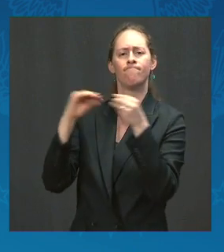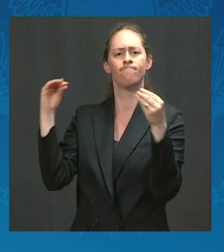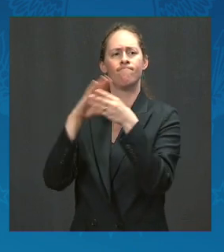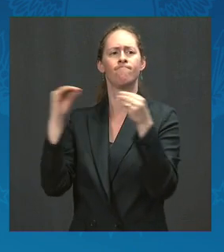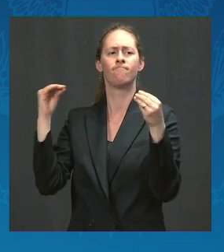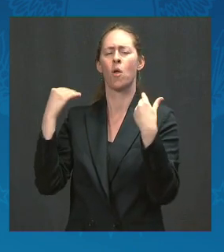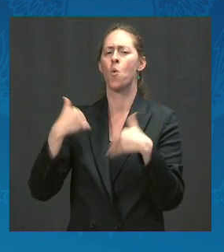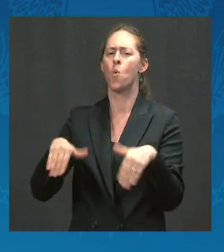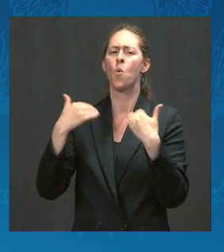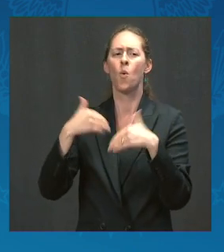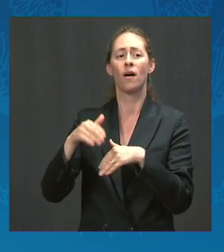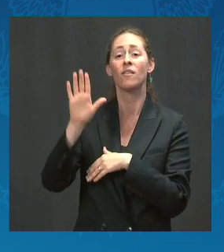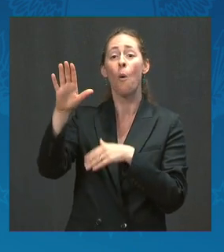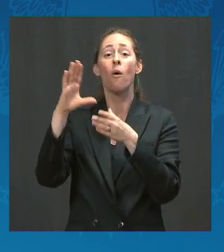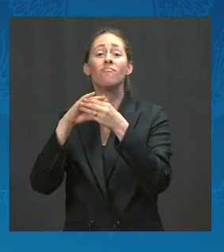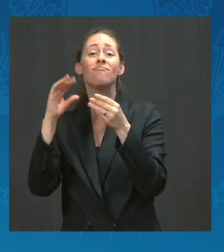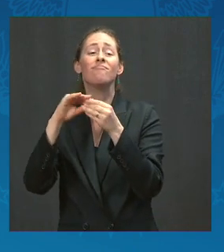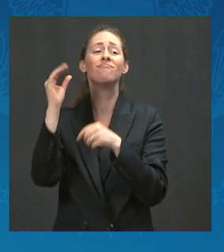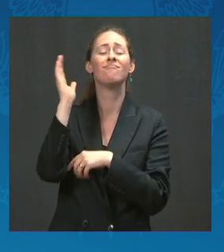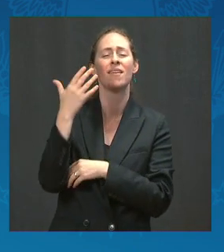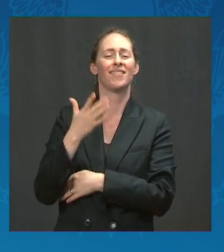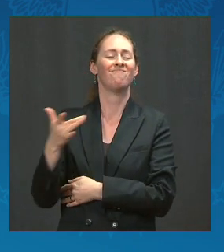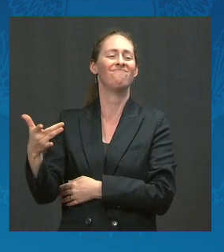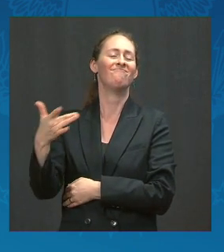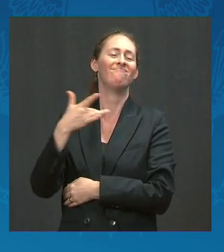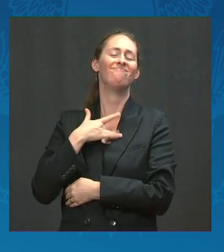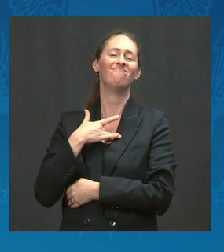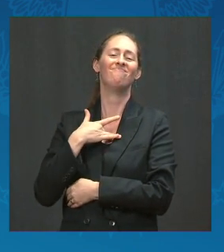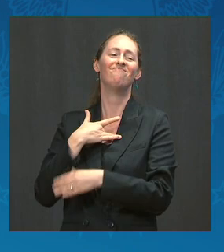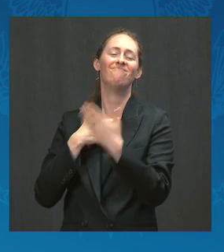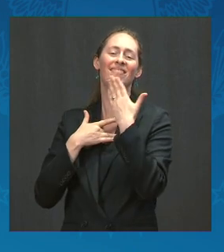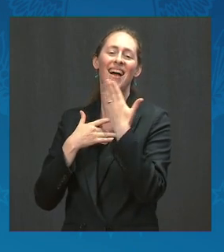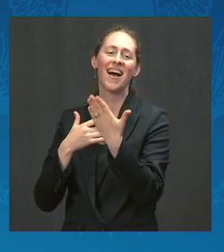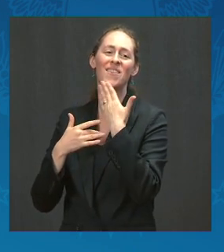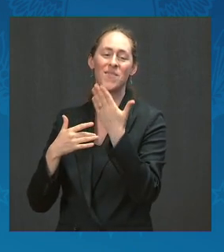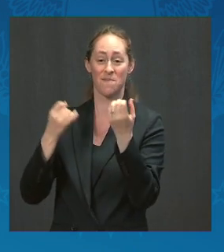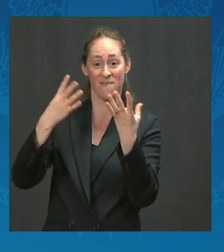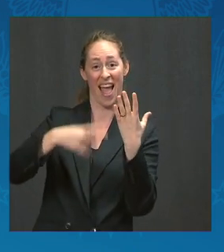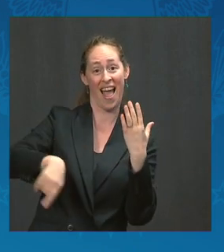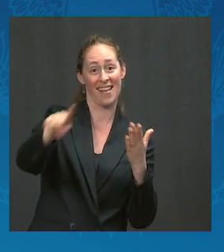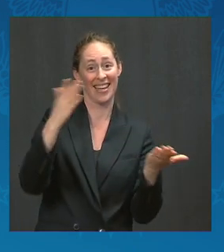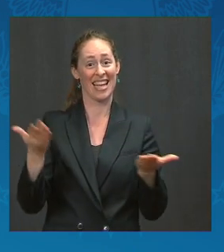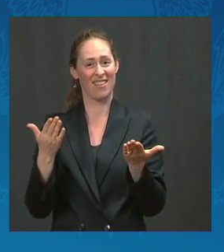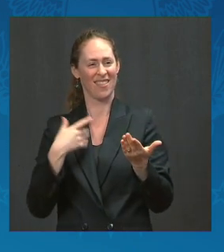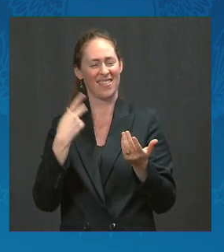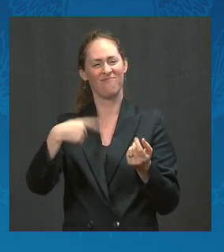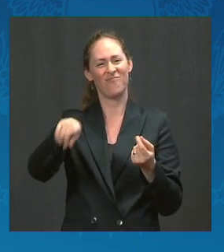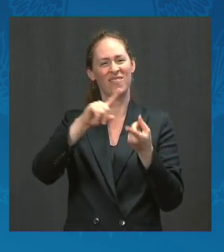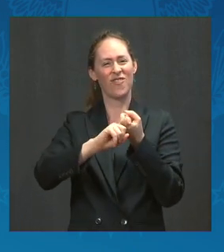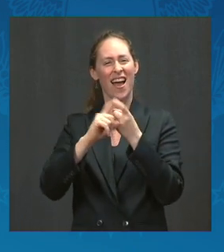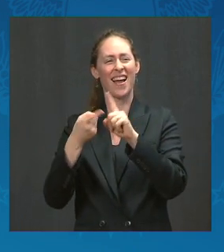And it is so wonderful to be with so many friends today. As CK said, as Madam President said,